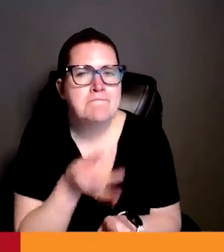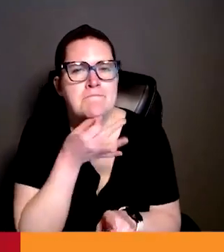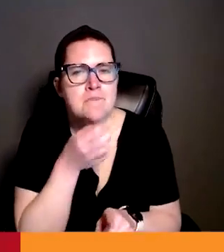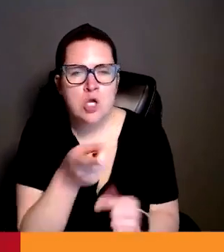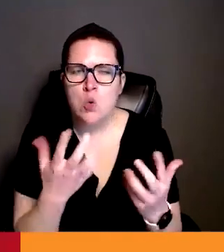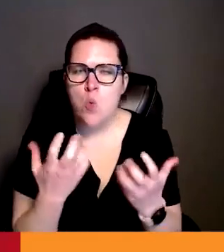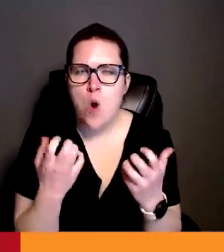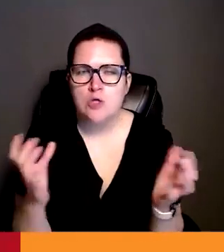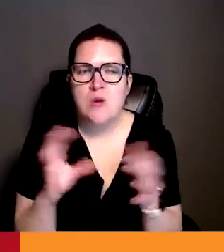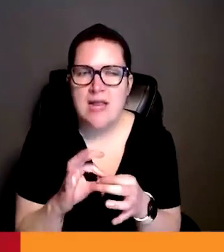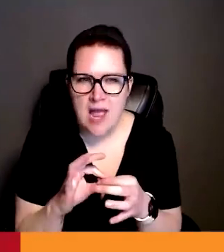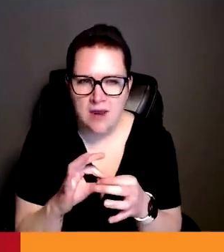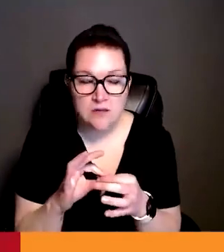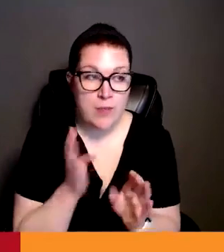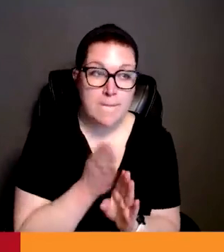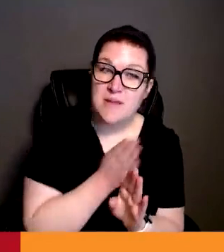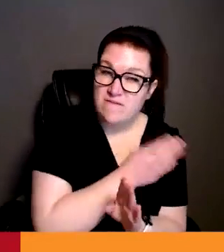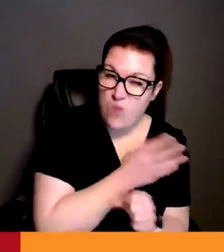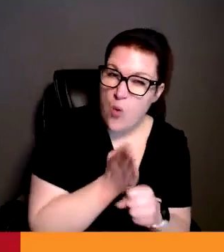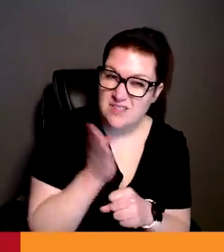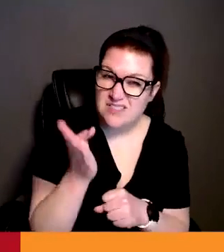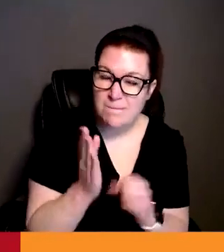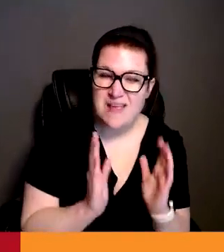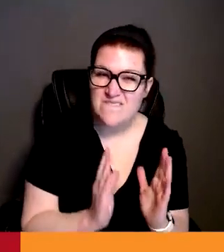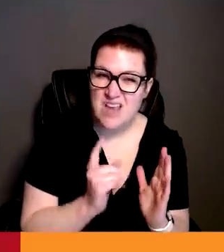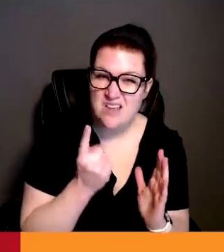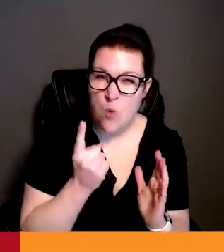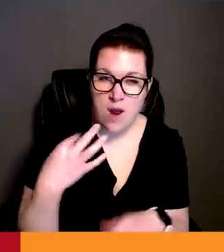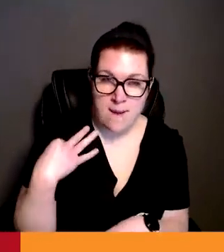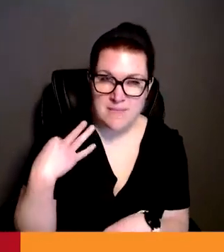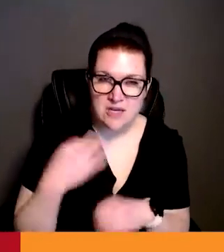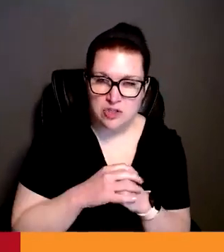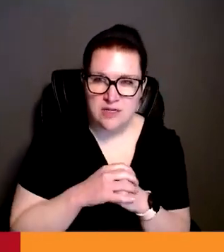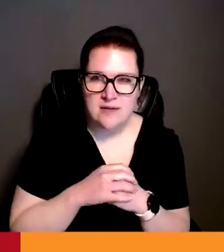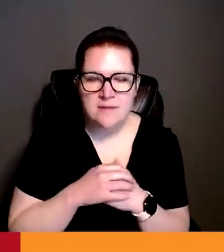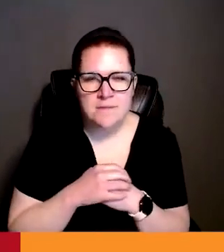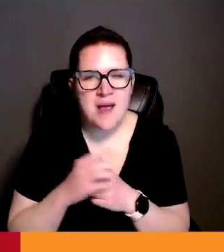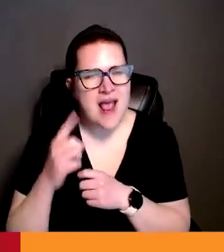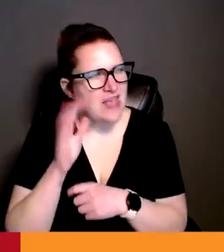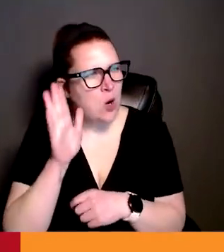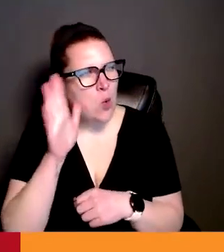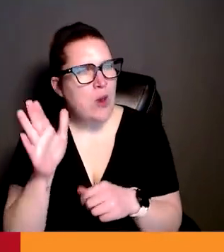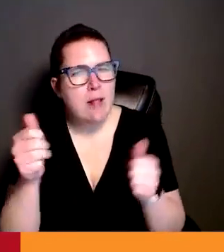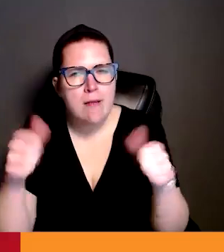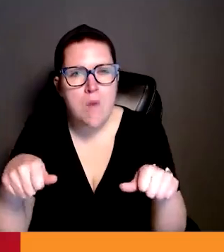with, prior to submitting your phase one application. I believe we're going to be posting a poll on that one.